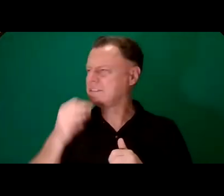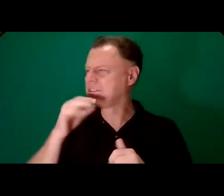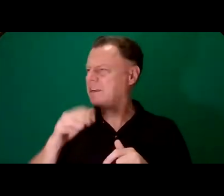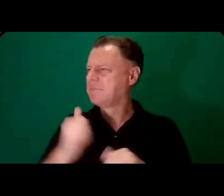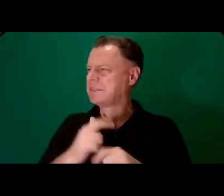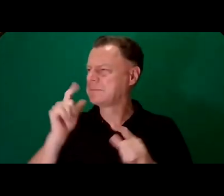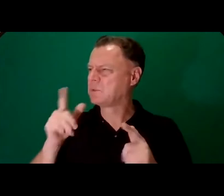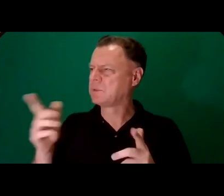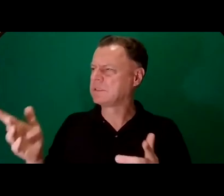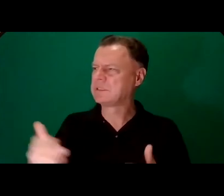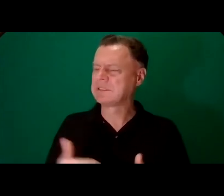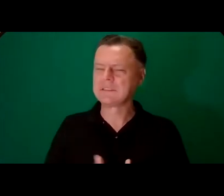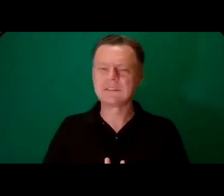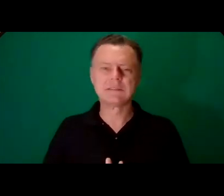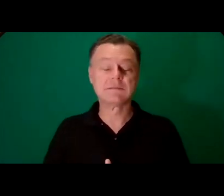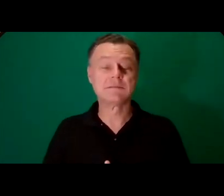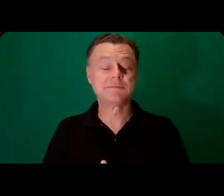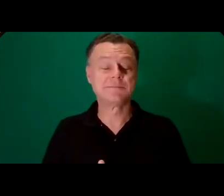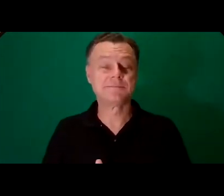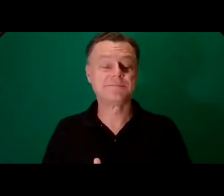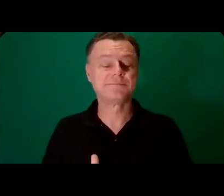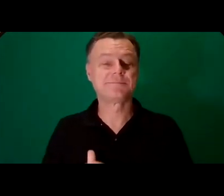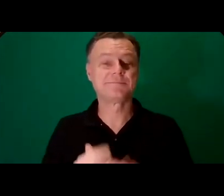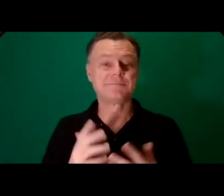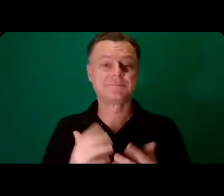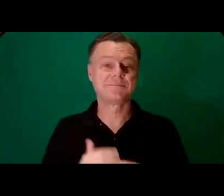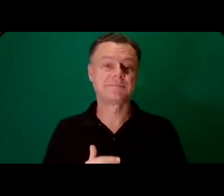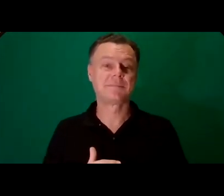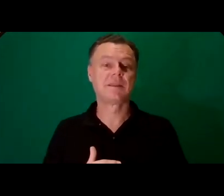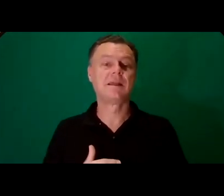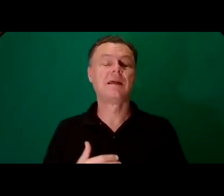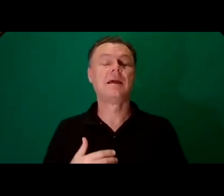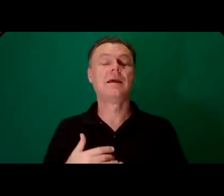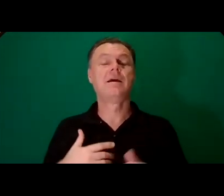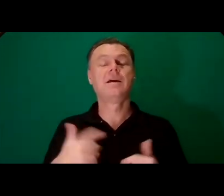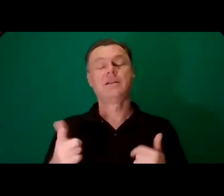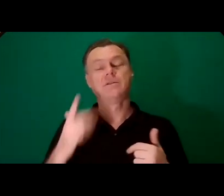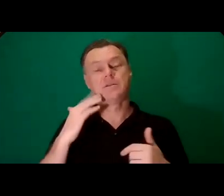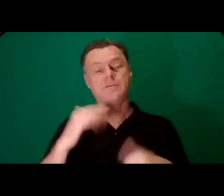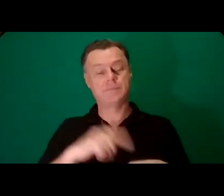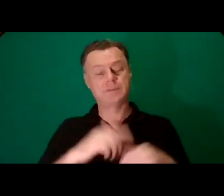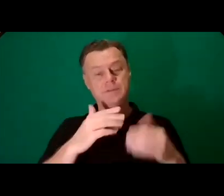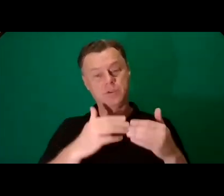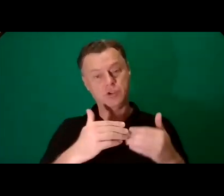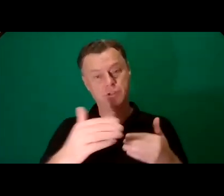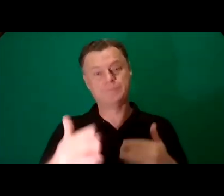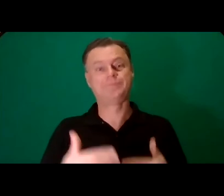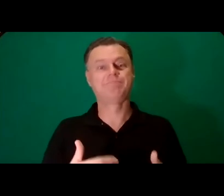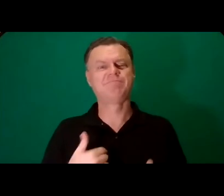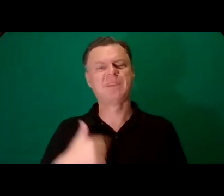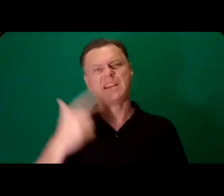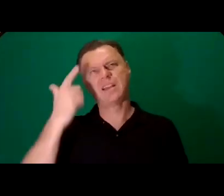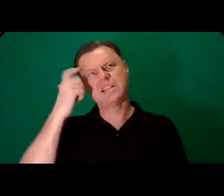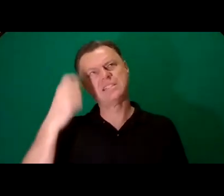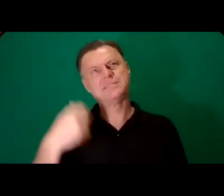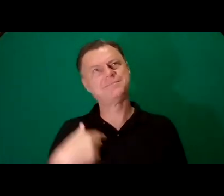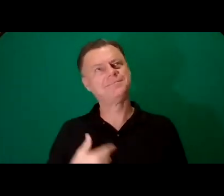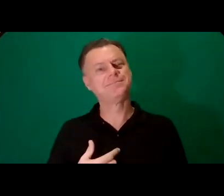a bit of noise) um but basically from that moment I got this idea that I was never going